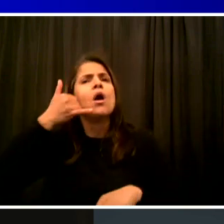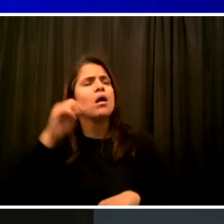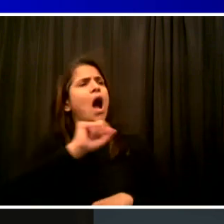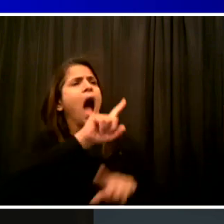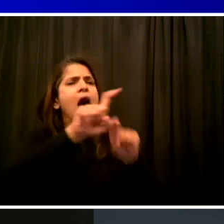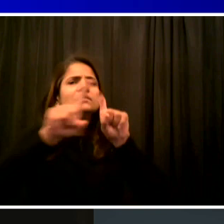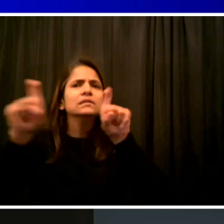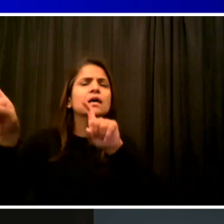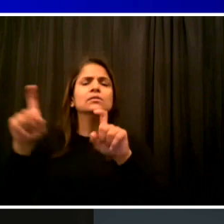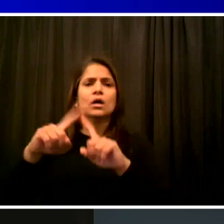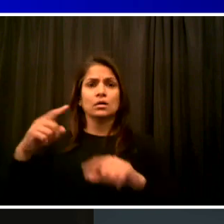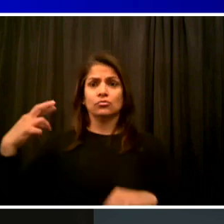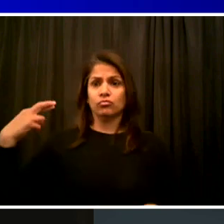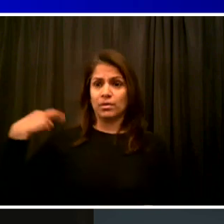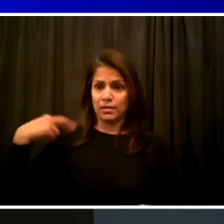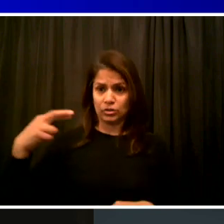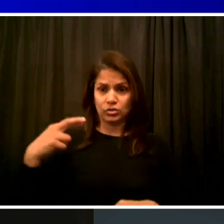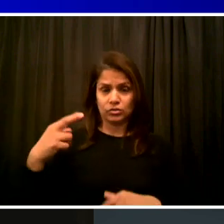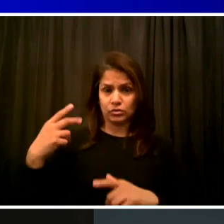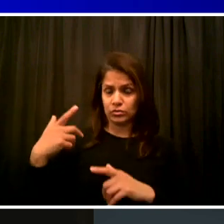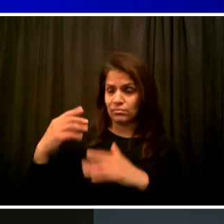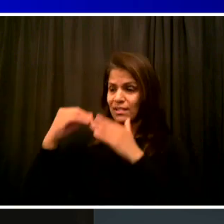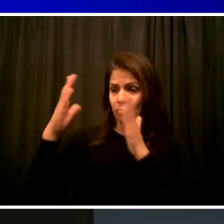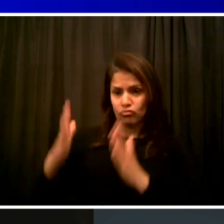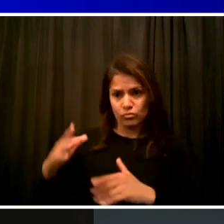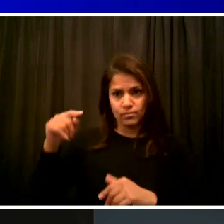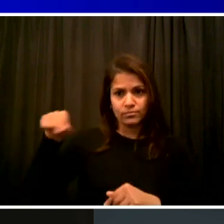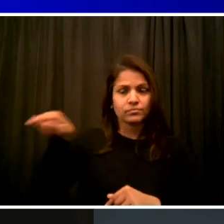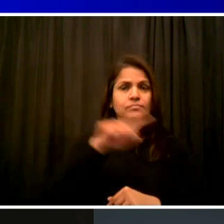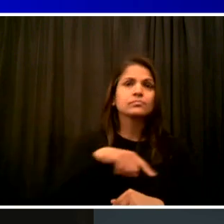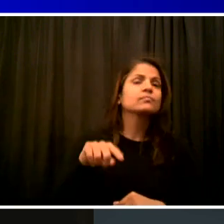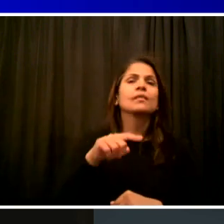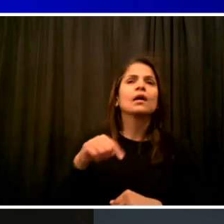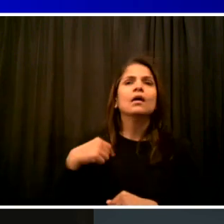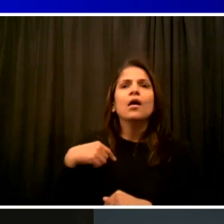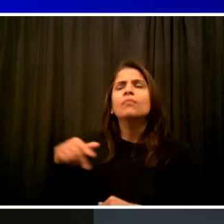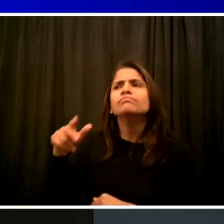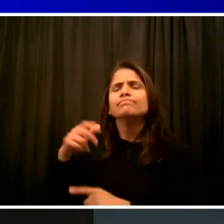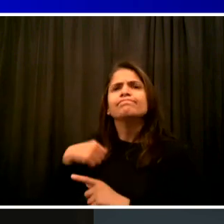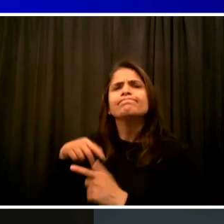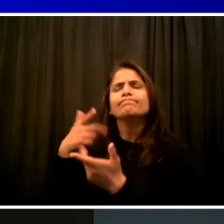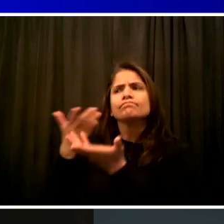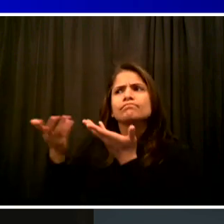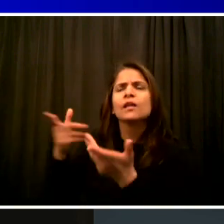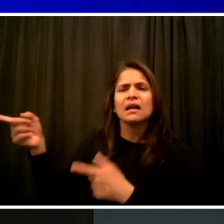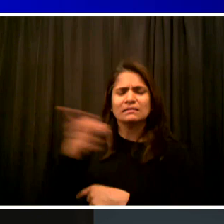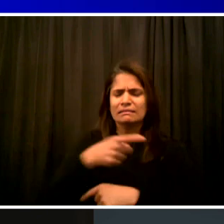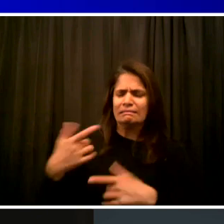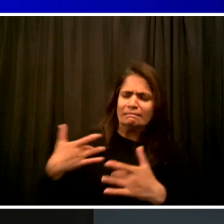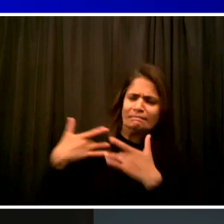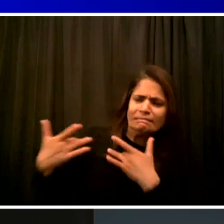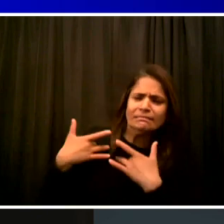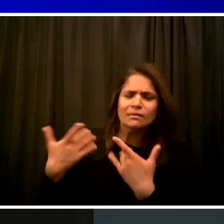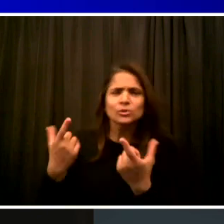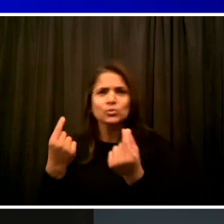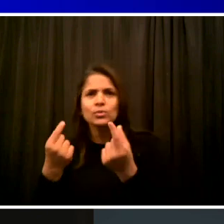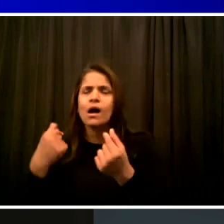LEADERS OF EVERY TRADITION AS PART OFOUR ADVISORY COUNCIL FROM FAITH COMMUNITIES. HEARING THEIR